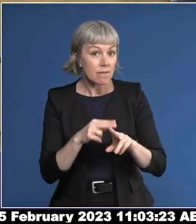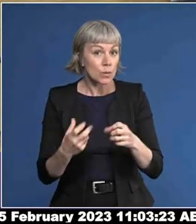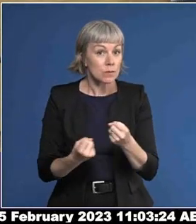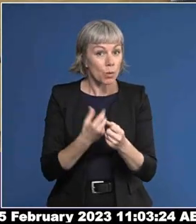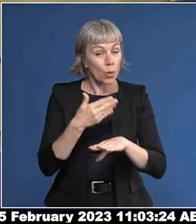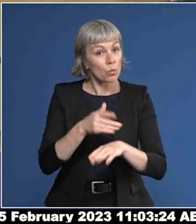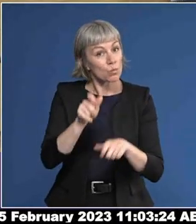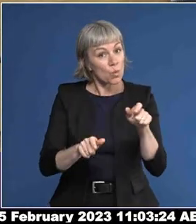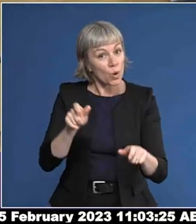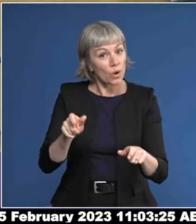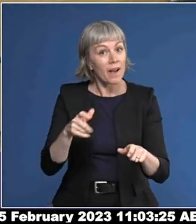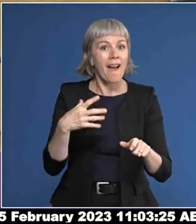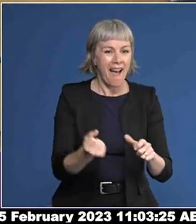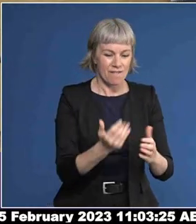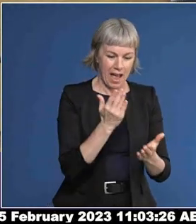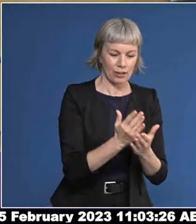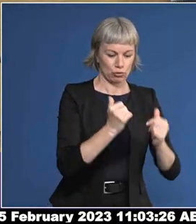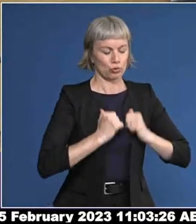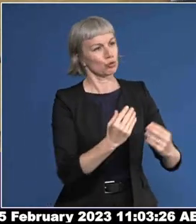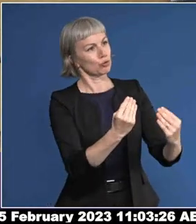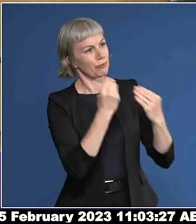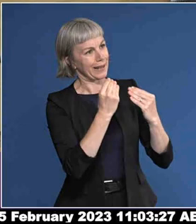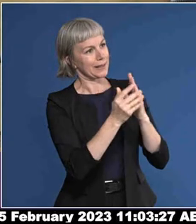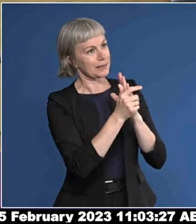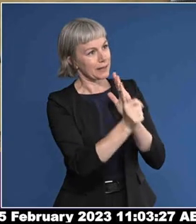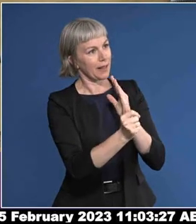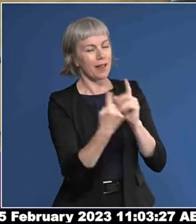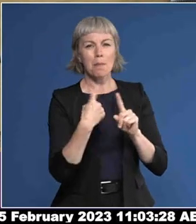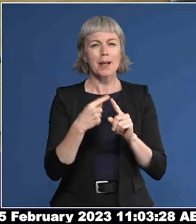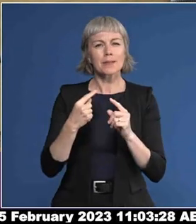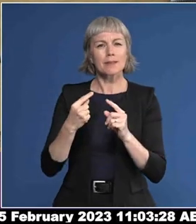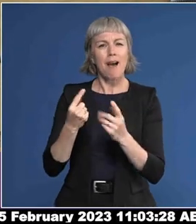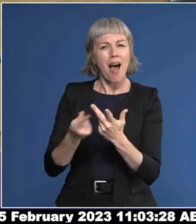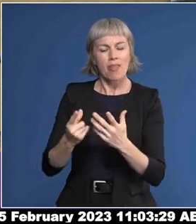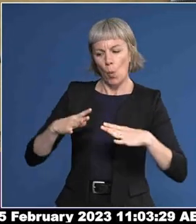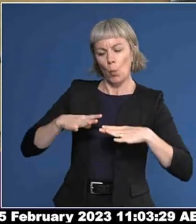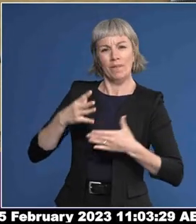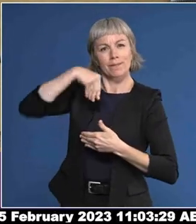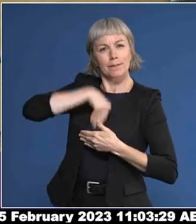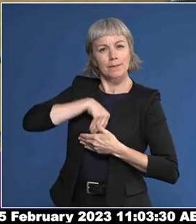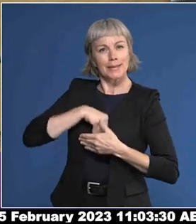skills? And how do you train for that? Yes, I would agree. How do you do the training on the soft skills?